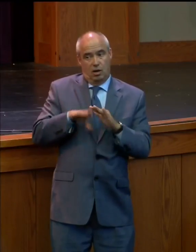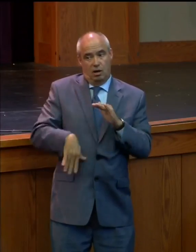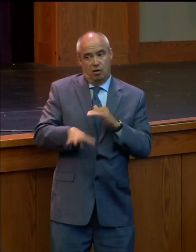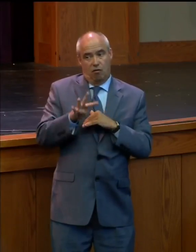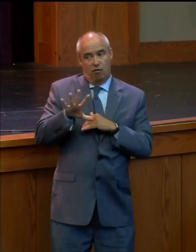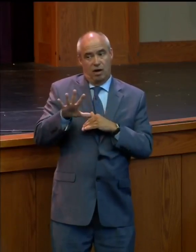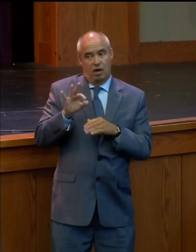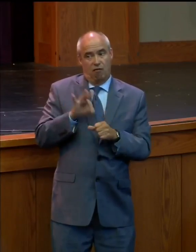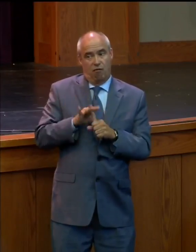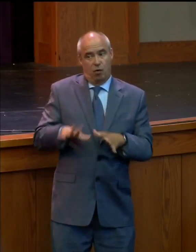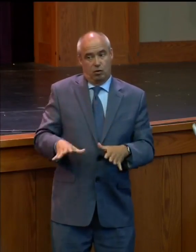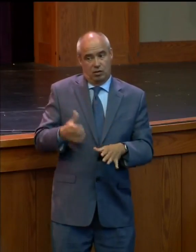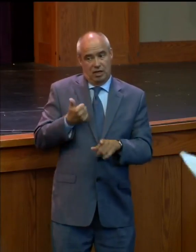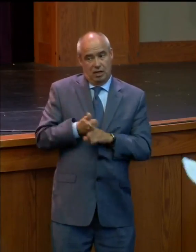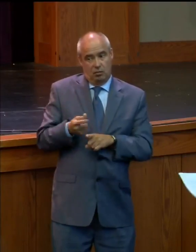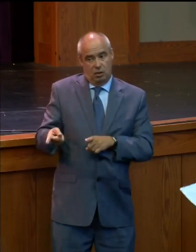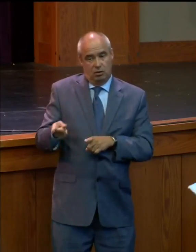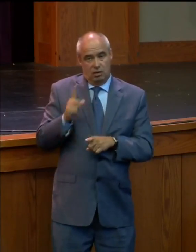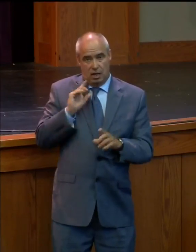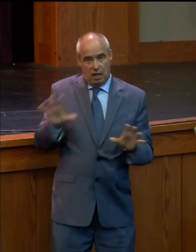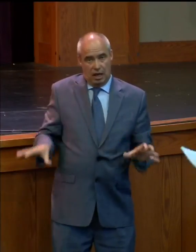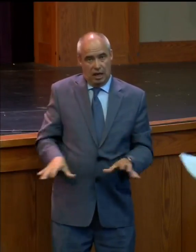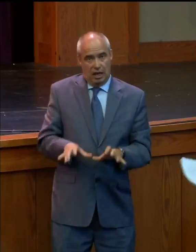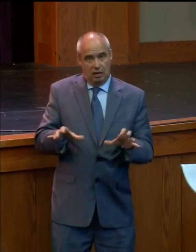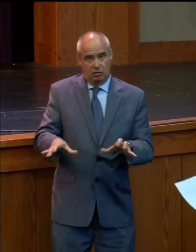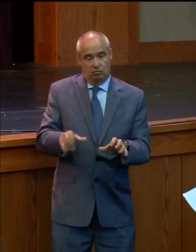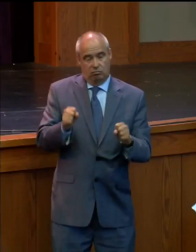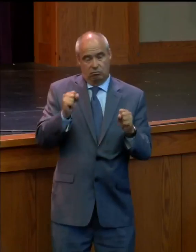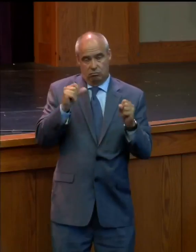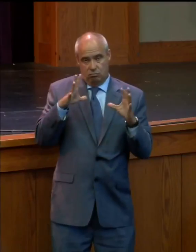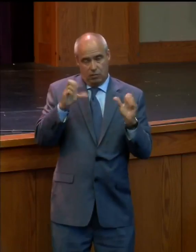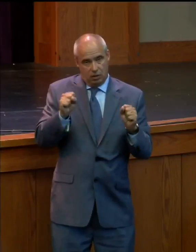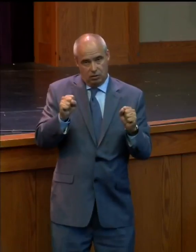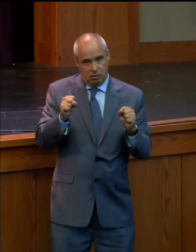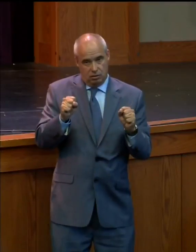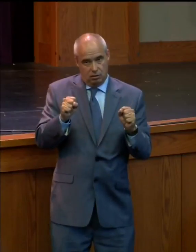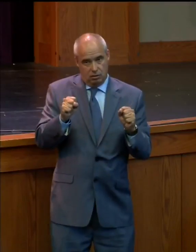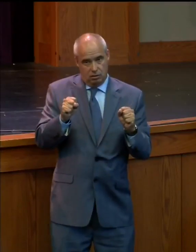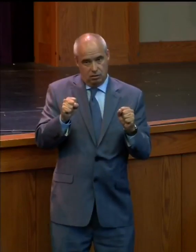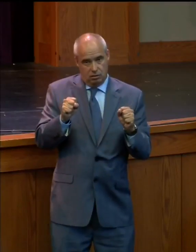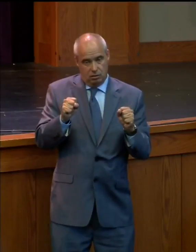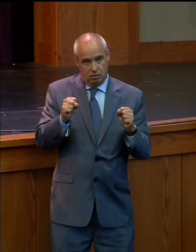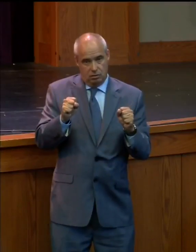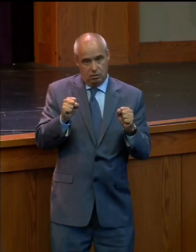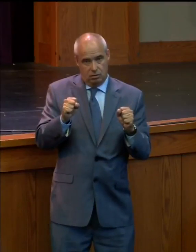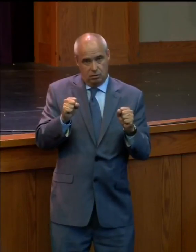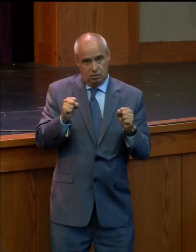VOTERS THAT HE HAS ACTIVATED AND AMAZINGLY TO BRING THEM INTO THE